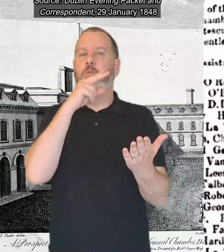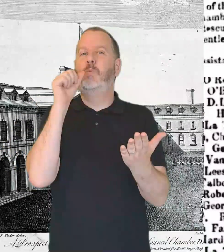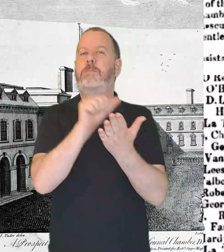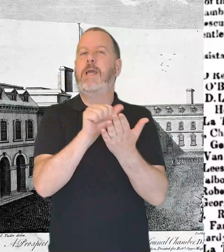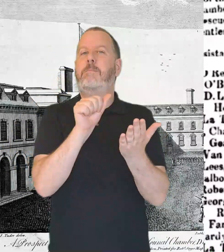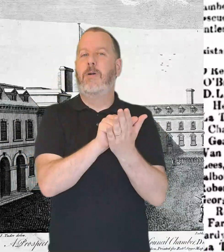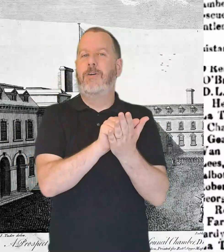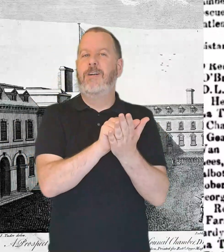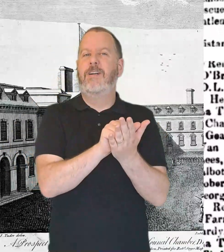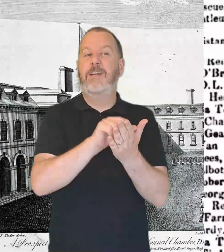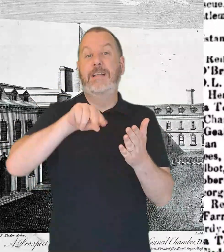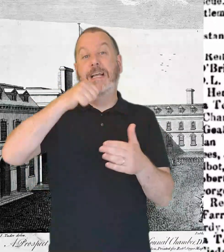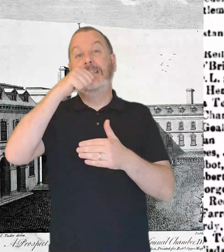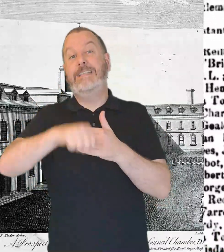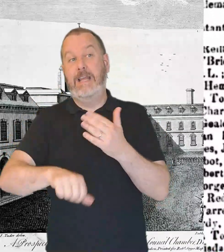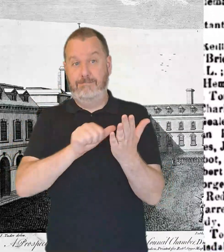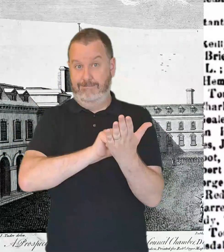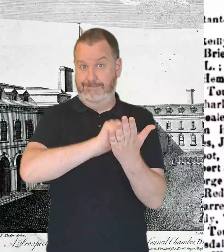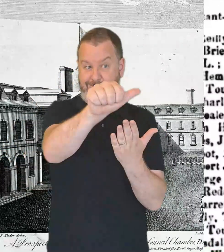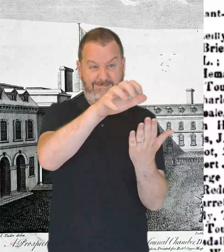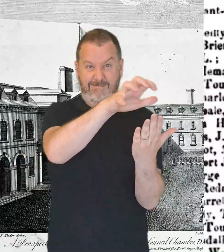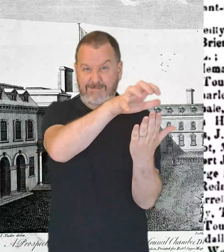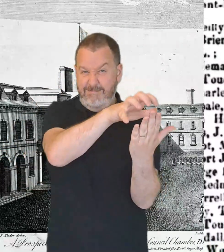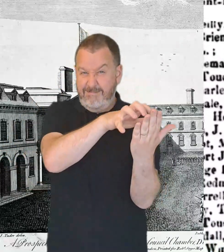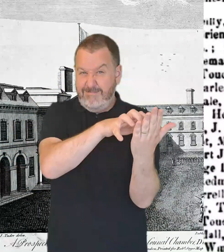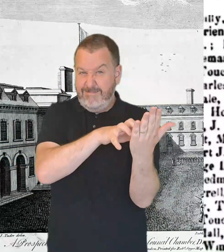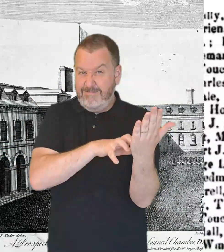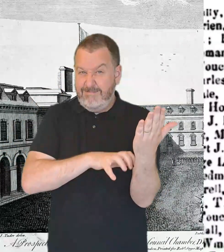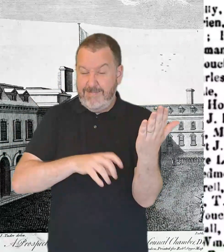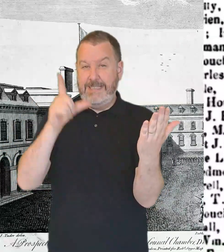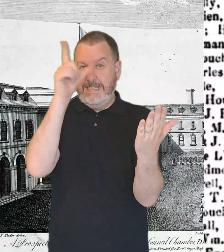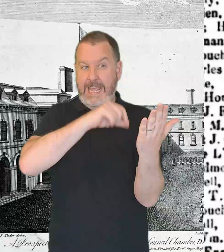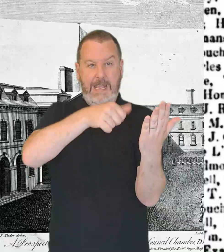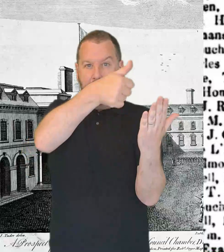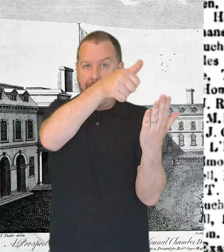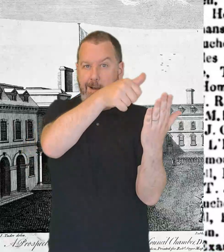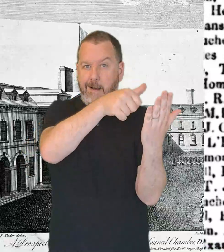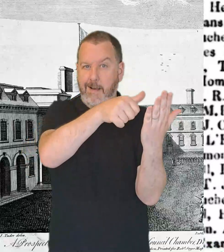We know this as lists of attendee names were published in the newspapers of the time,